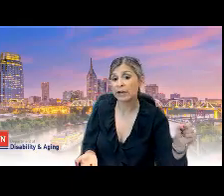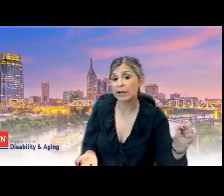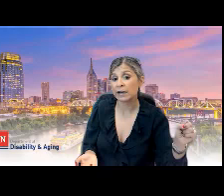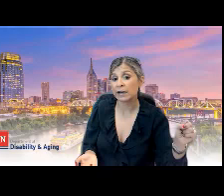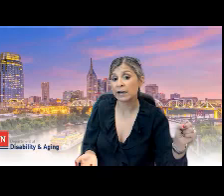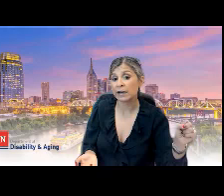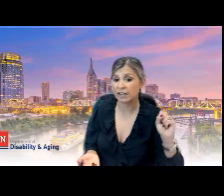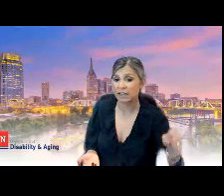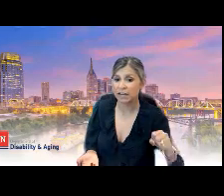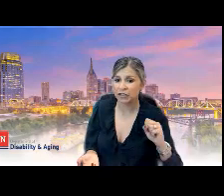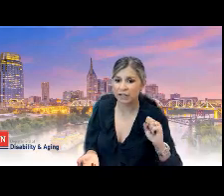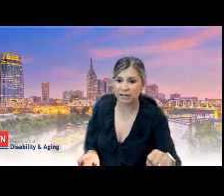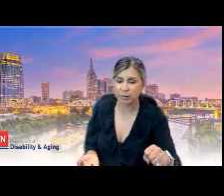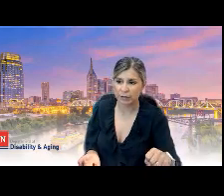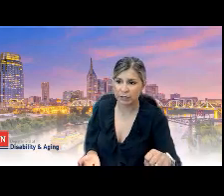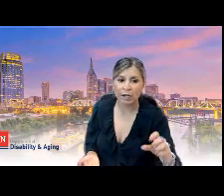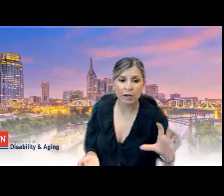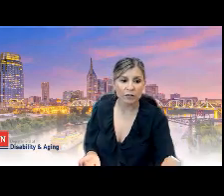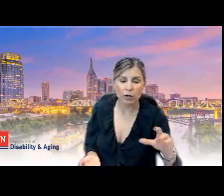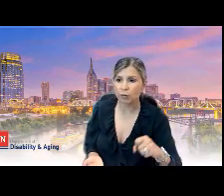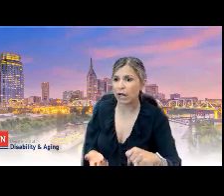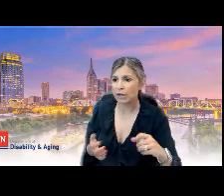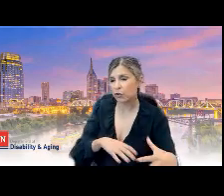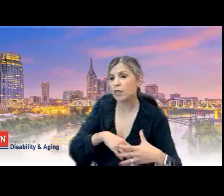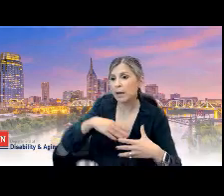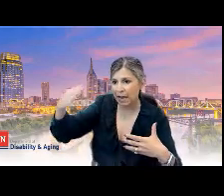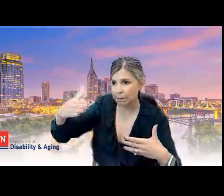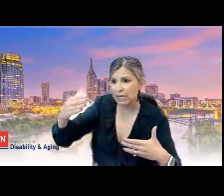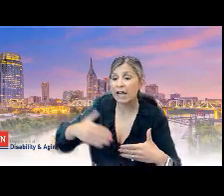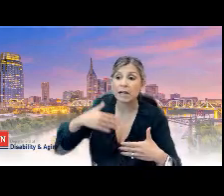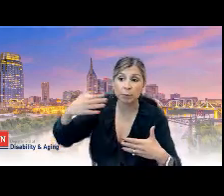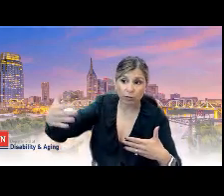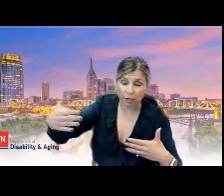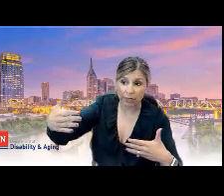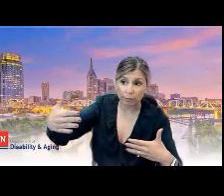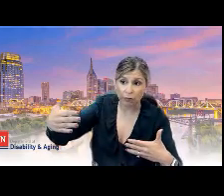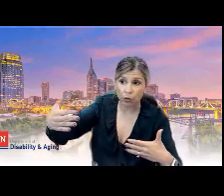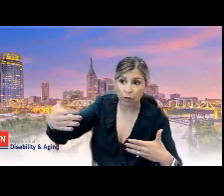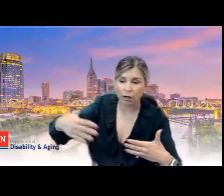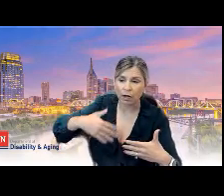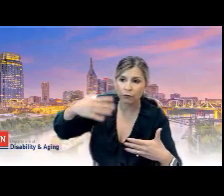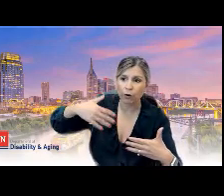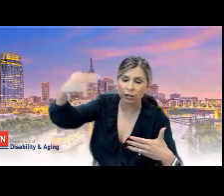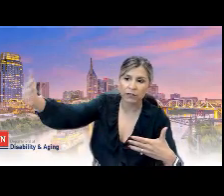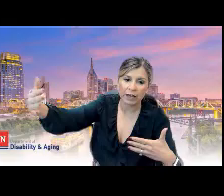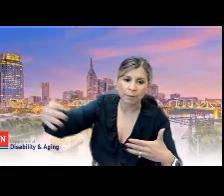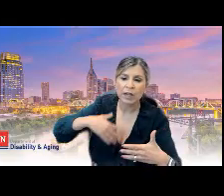the 9 area agencies on aging and disability. So I showed that map, it had numbers on it before for all of them.